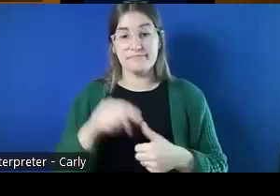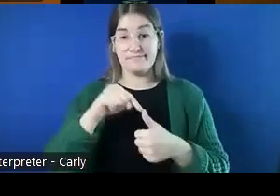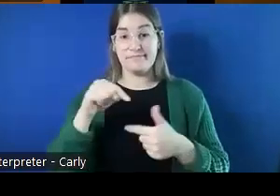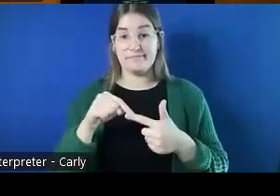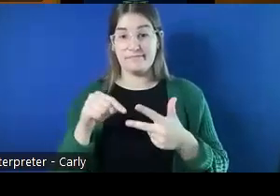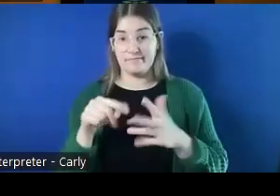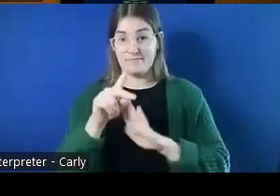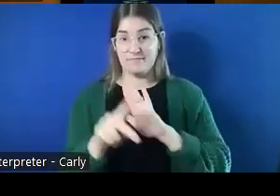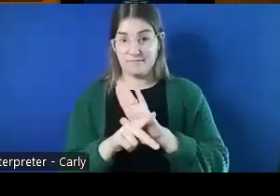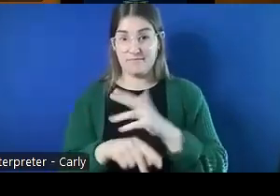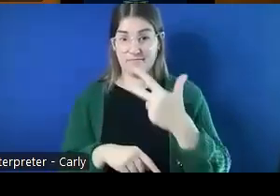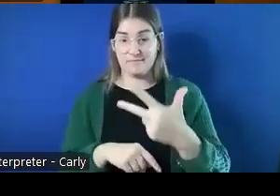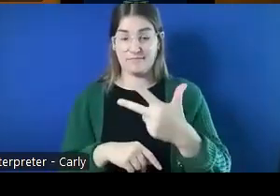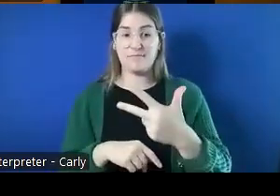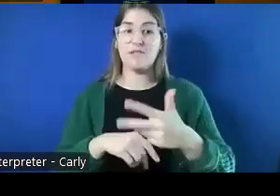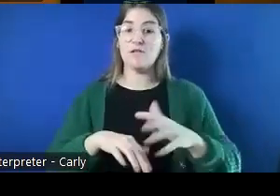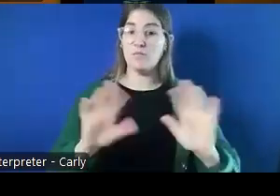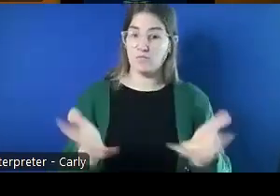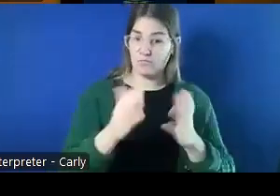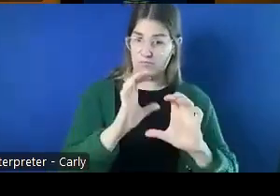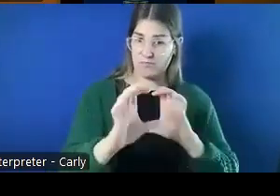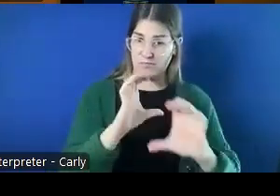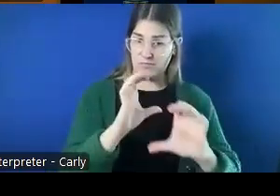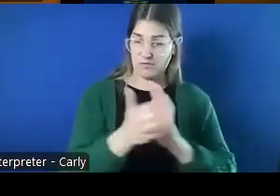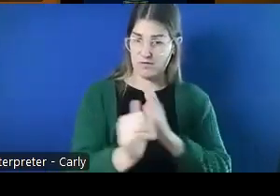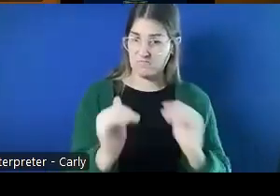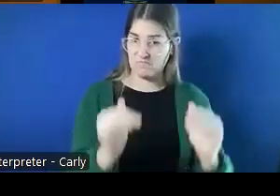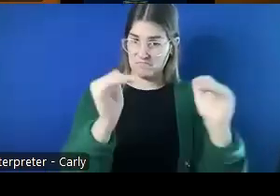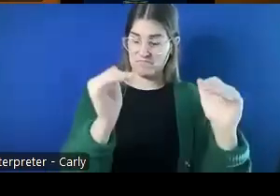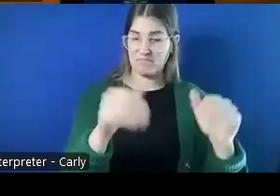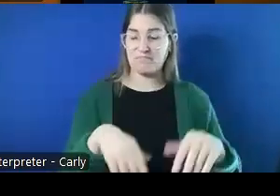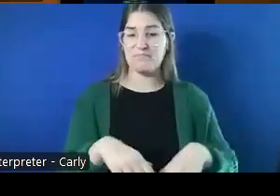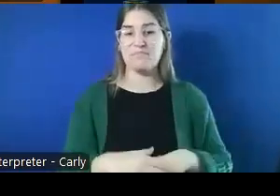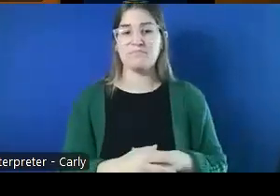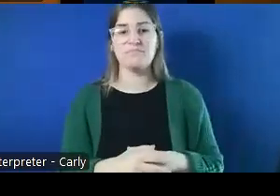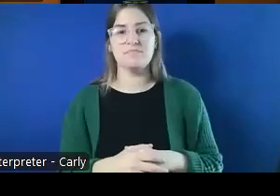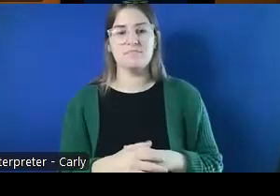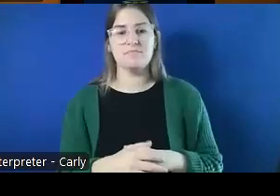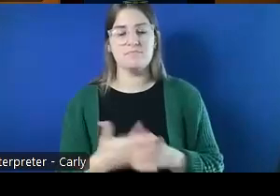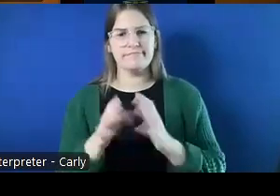to promote communication skills to some extent um and and really build a sense of closeness and